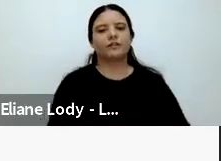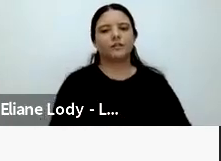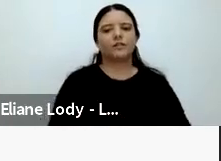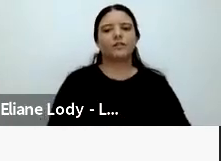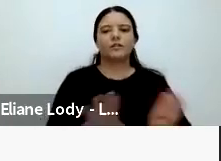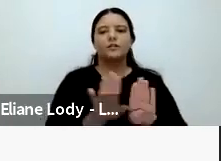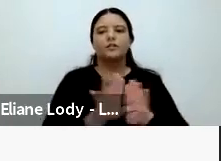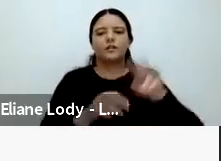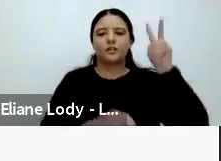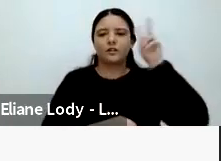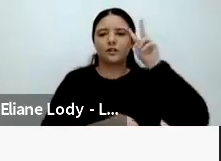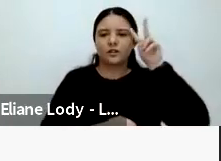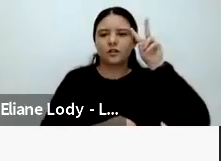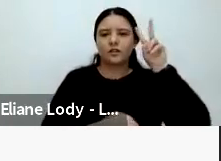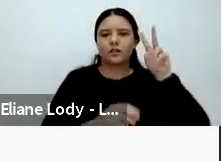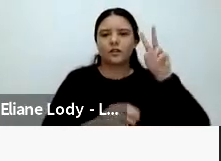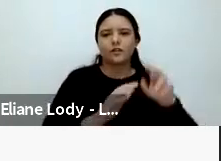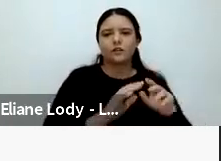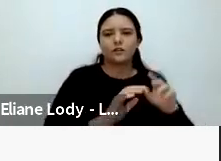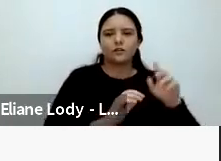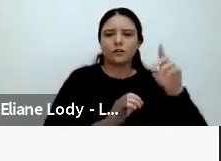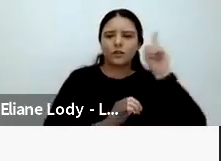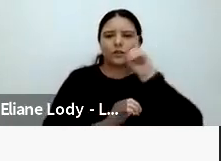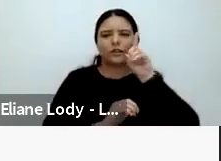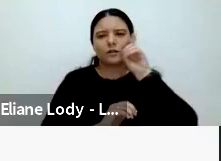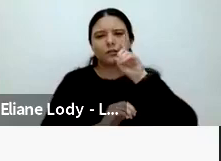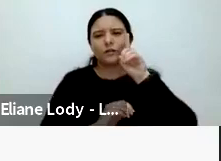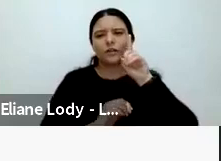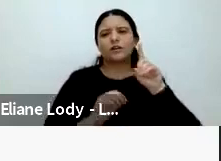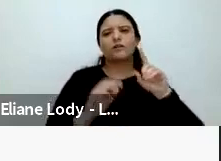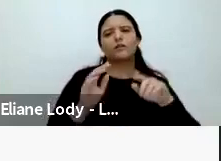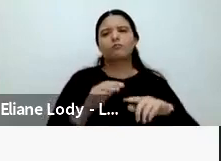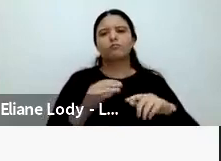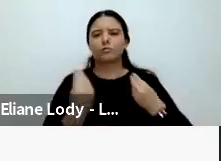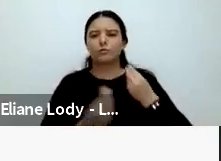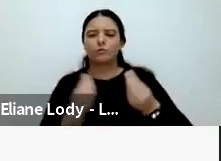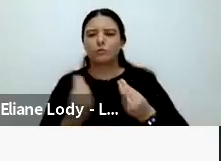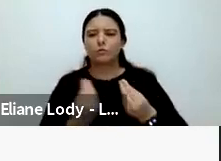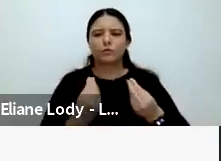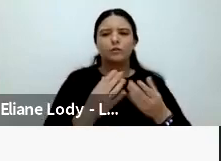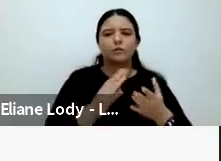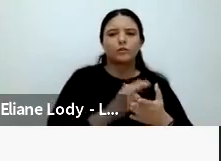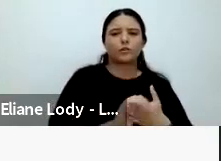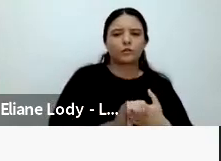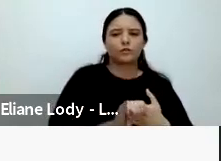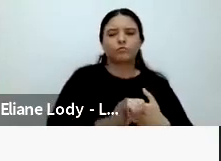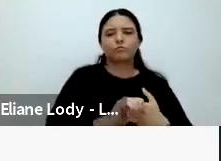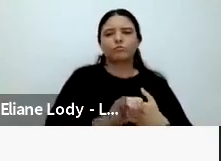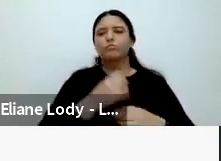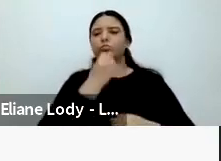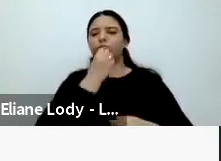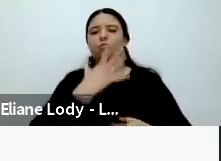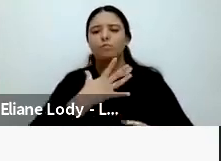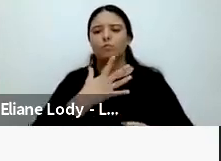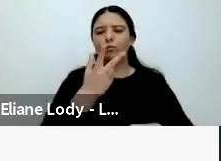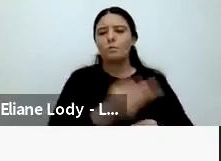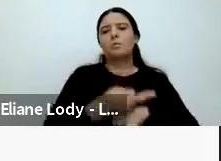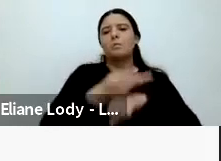as the triumph of European culture. well western culture, especially history, they present a story of how great America. And they, they present American history as the triumph of European culture,